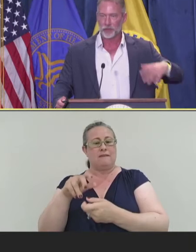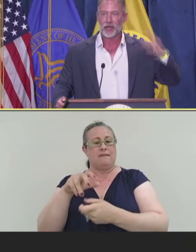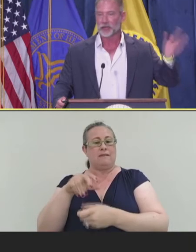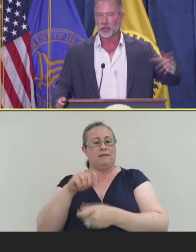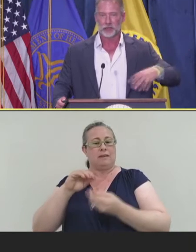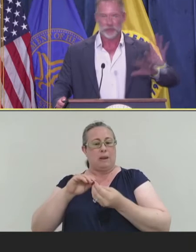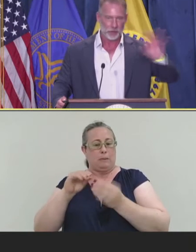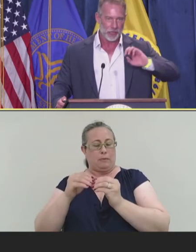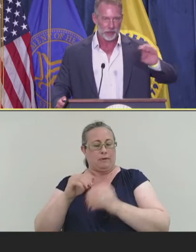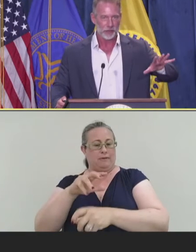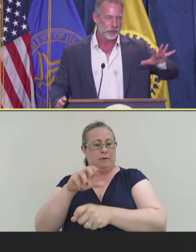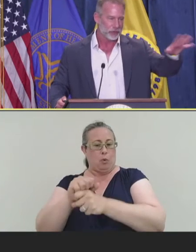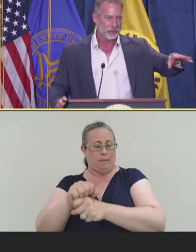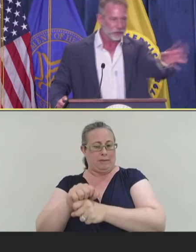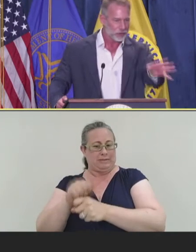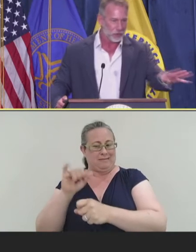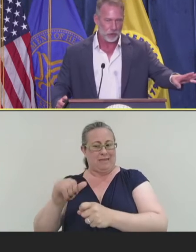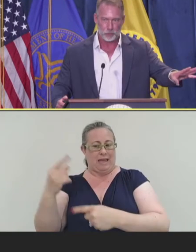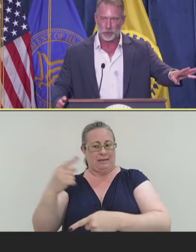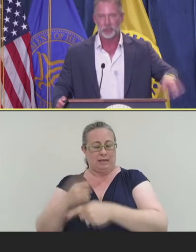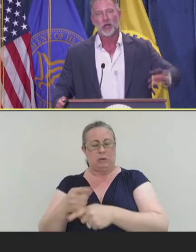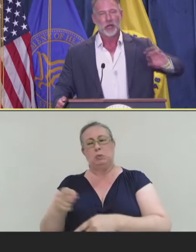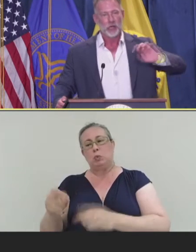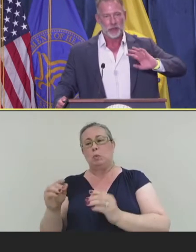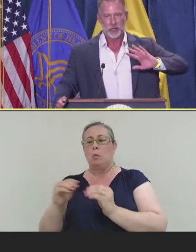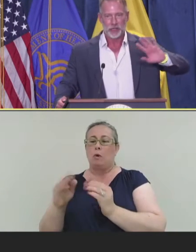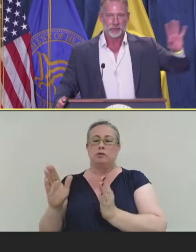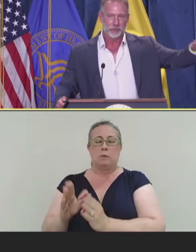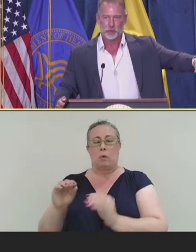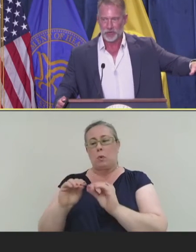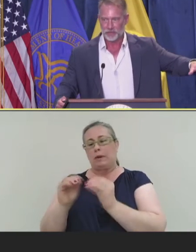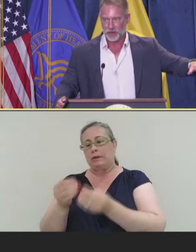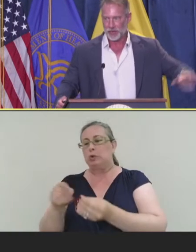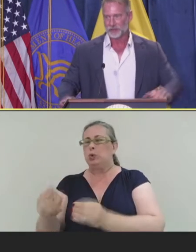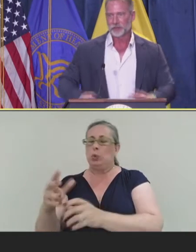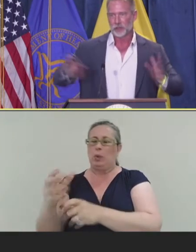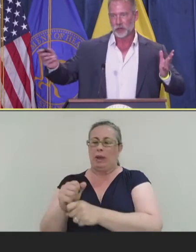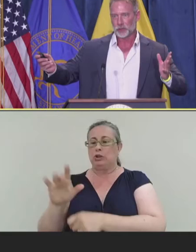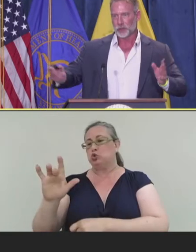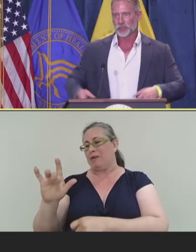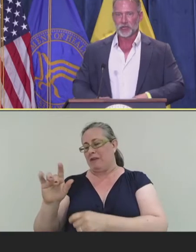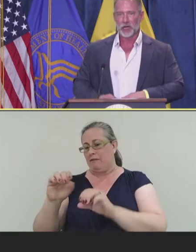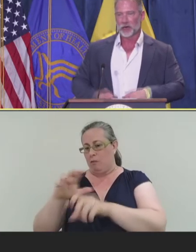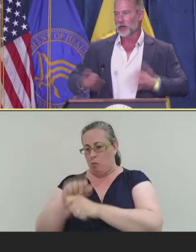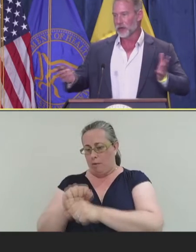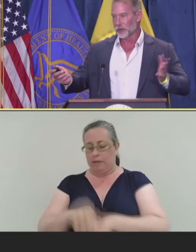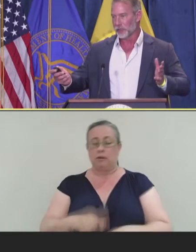that day. They're like, "Okay. You're a smaller one, you get 25." The larger ones got 100.